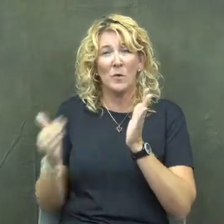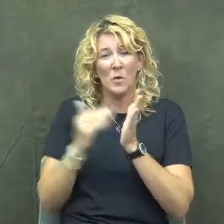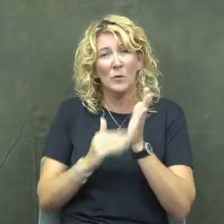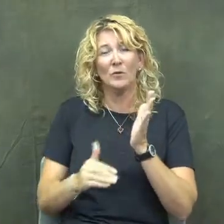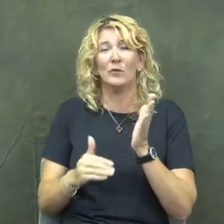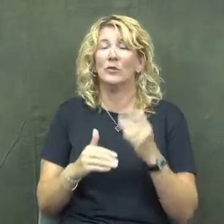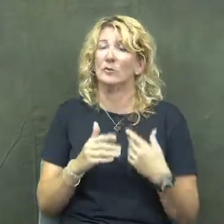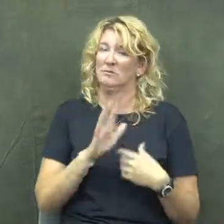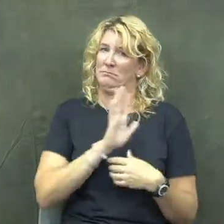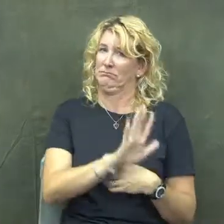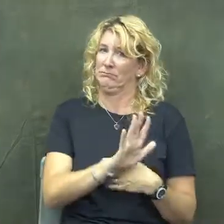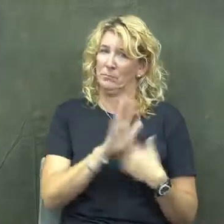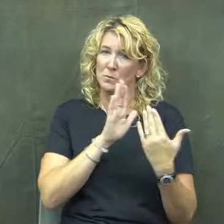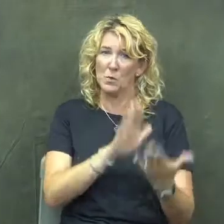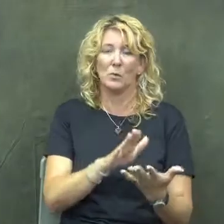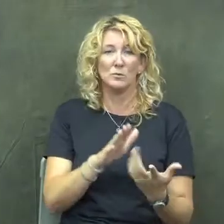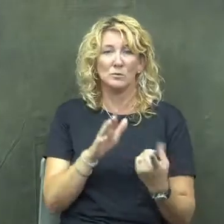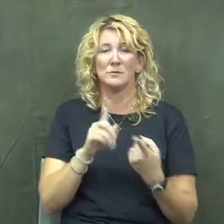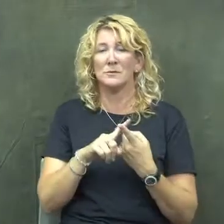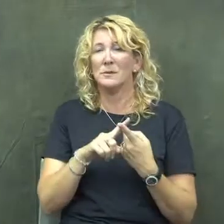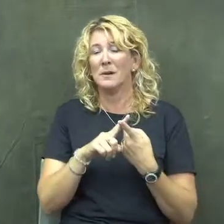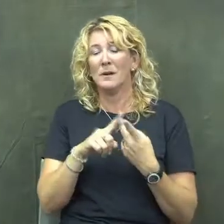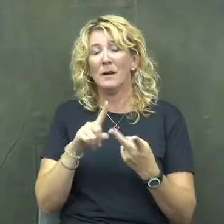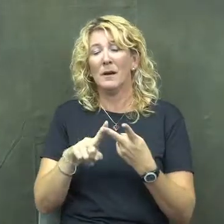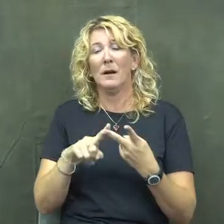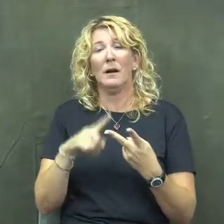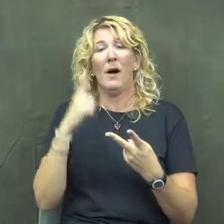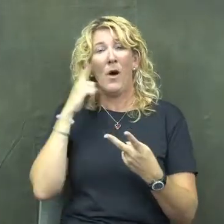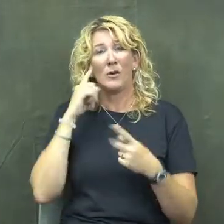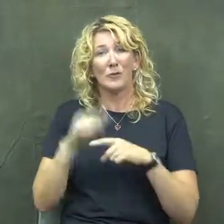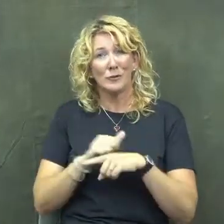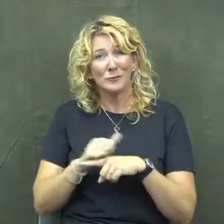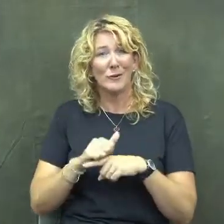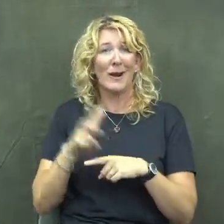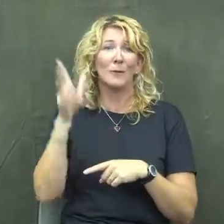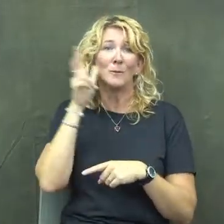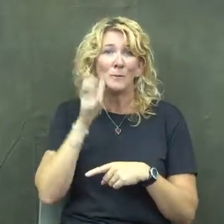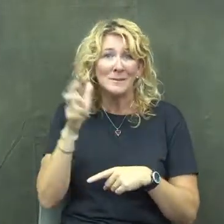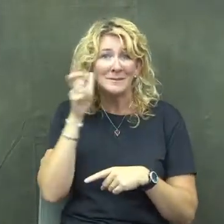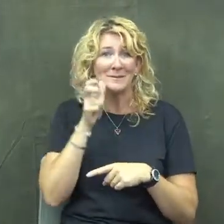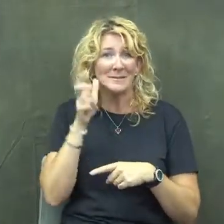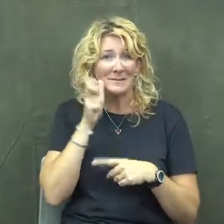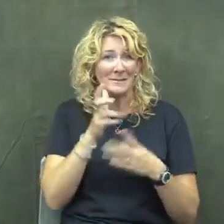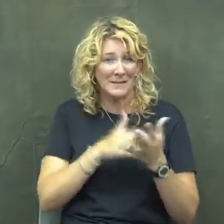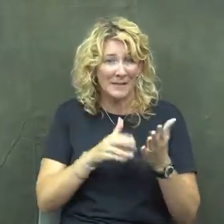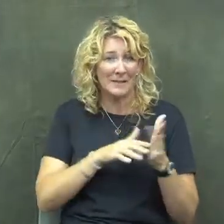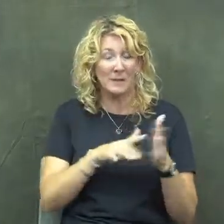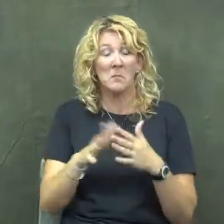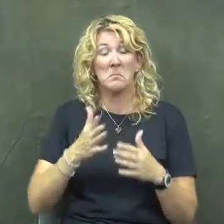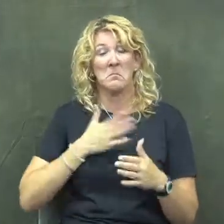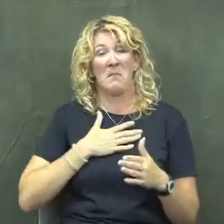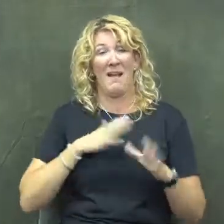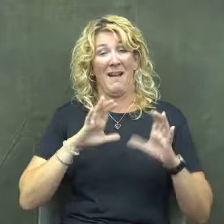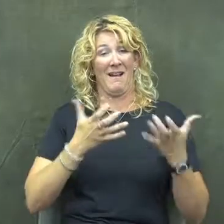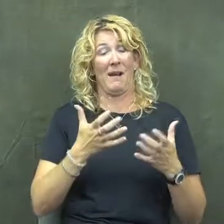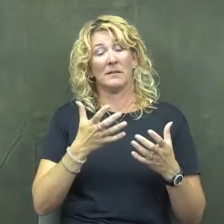over and over again. This was their approach. And with auditory training, I was...